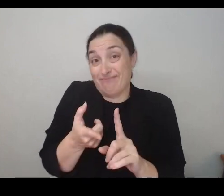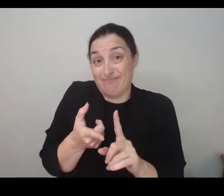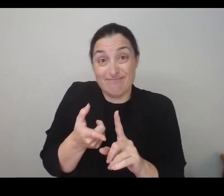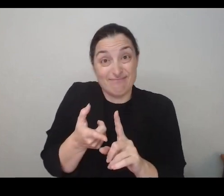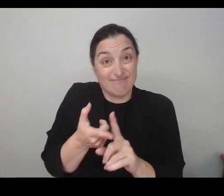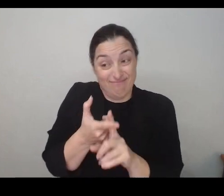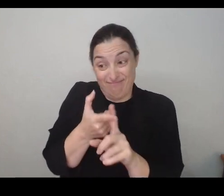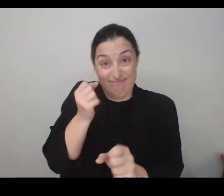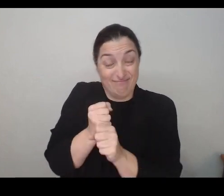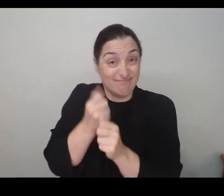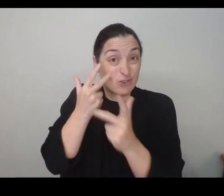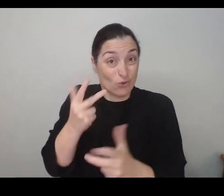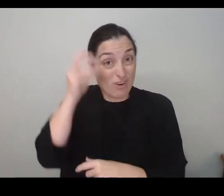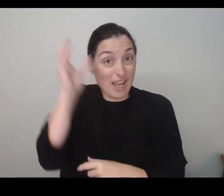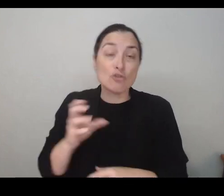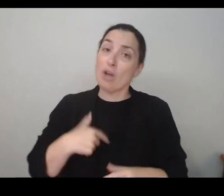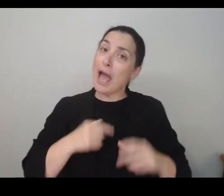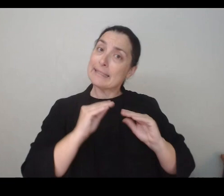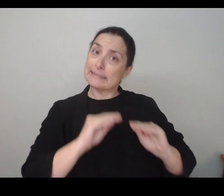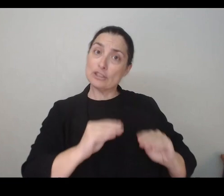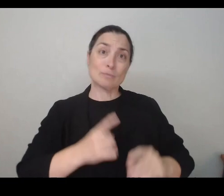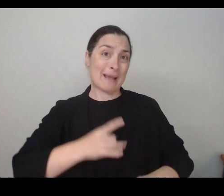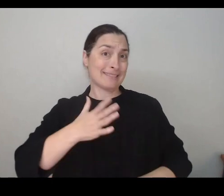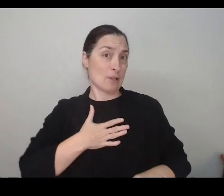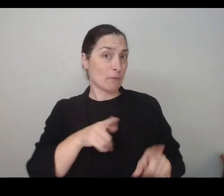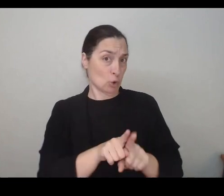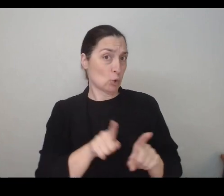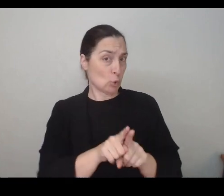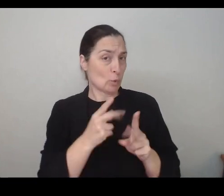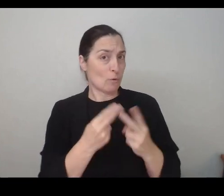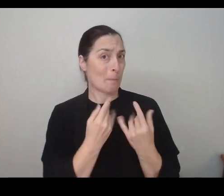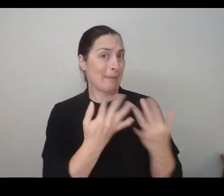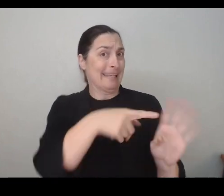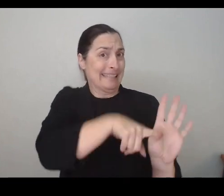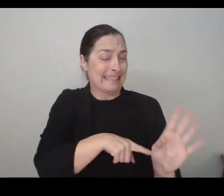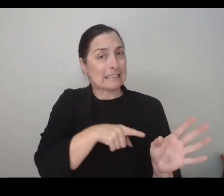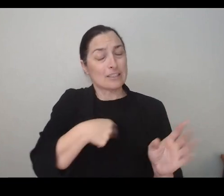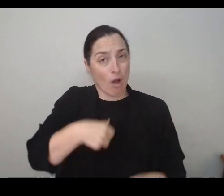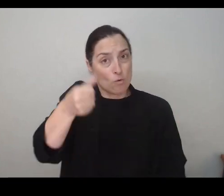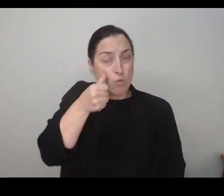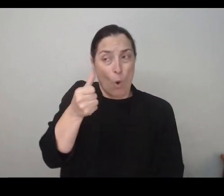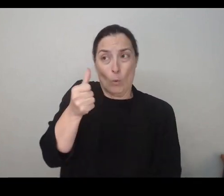I've been teaching for years as well. So I know that our teachers for the primary level